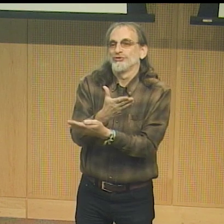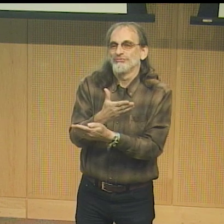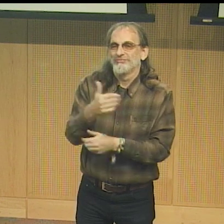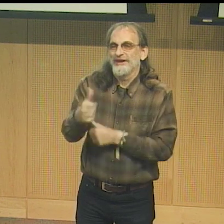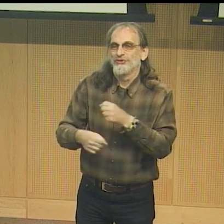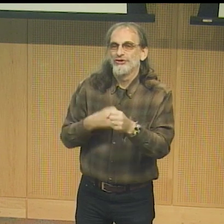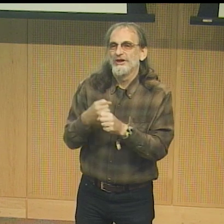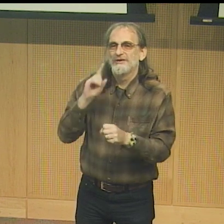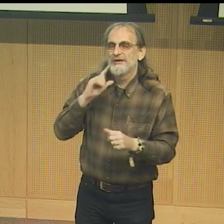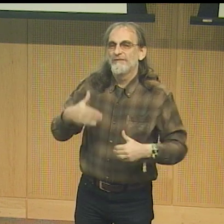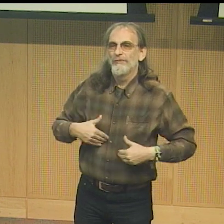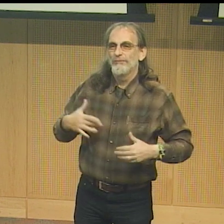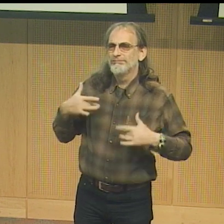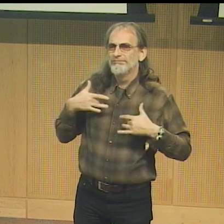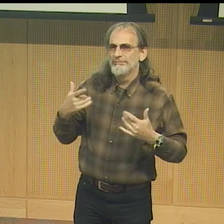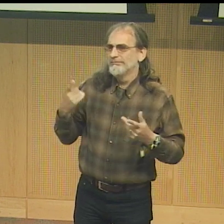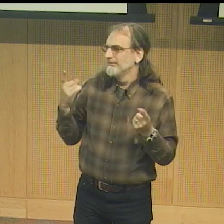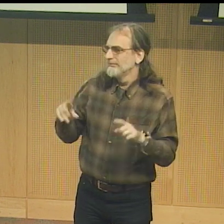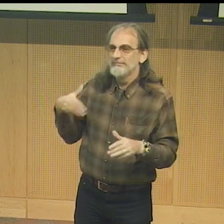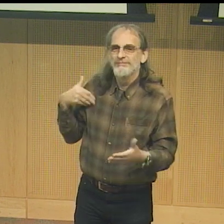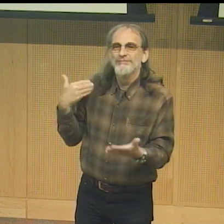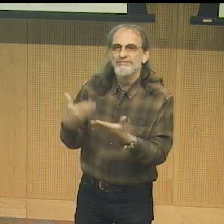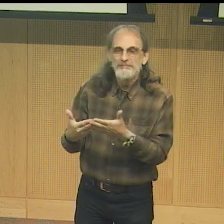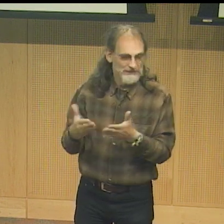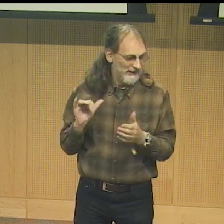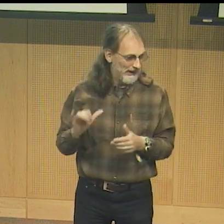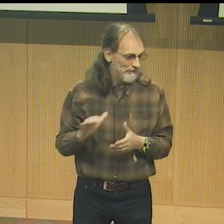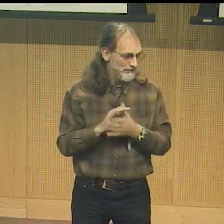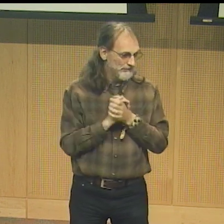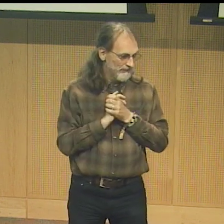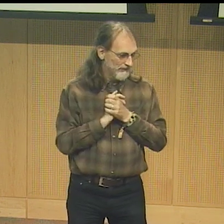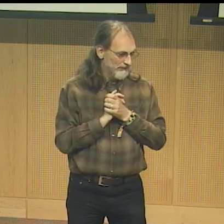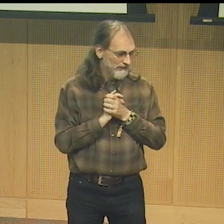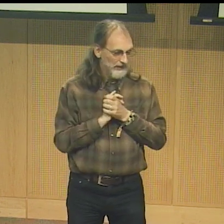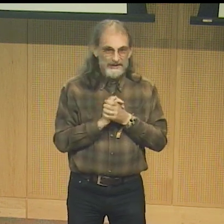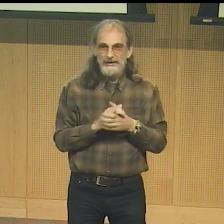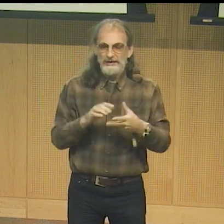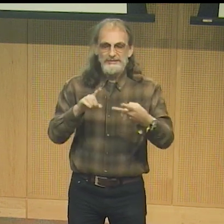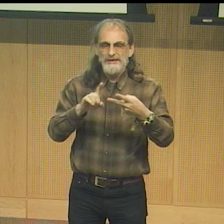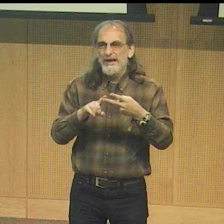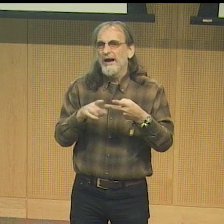The first one is an introduction to the 10 years of Deafhood.